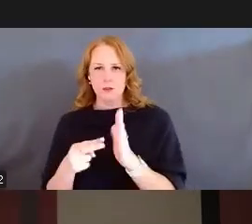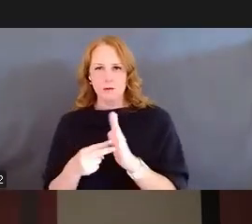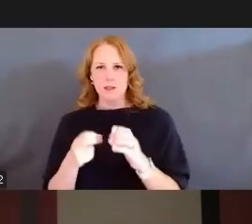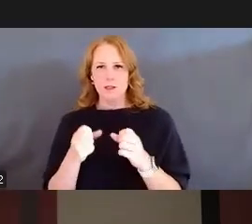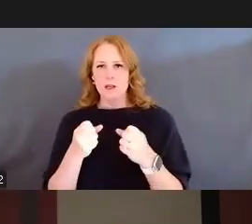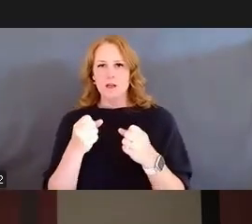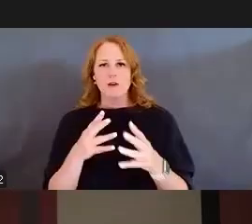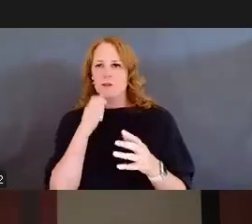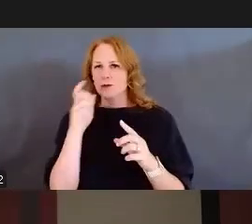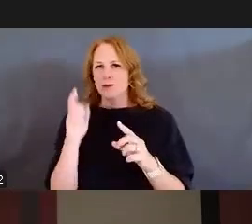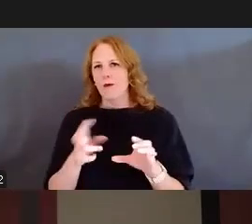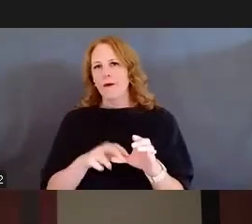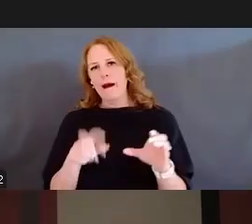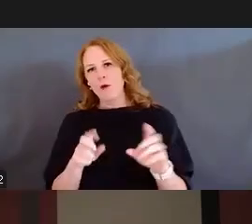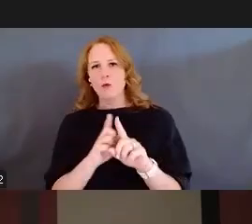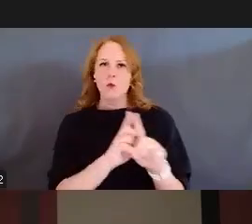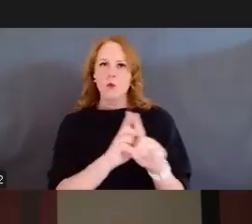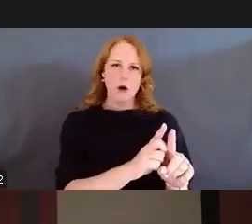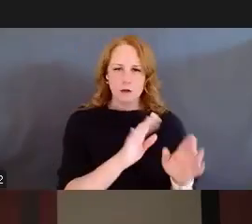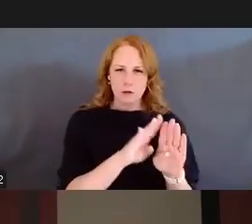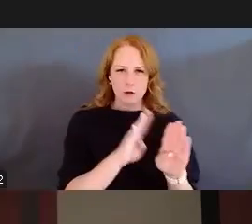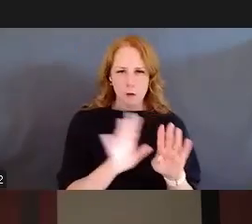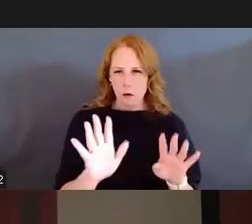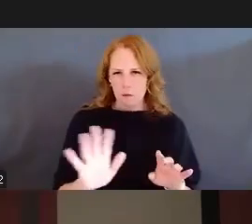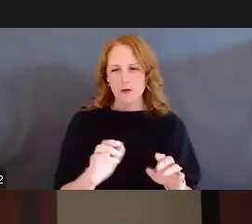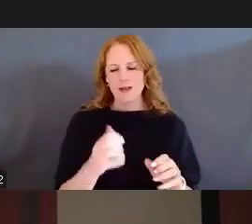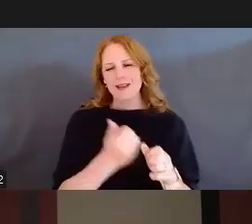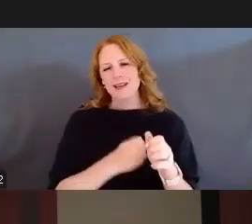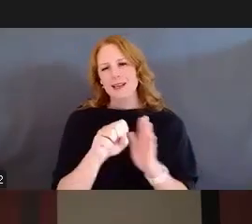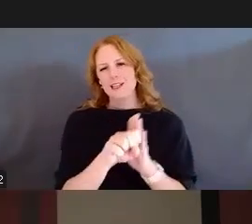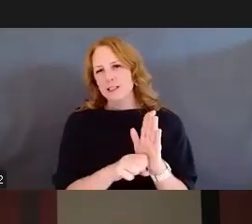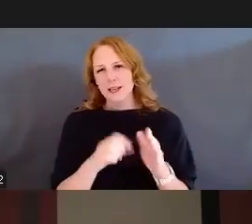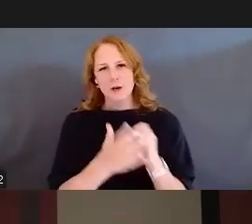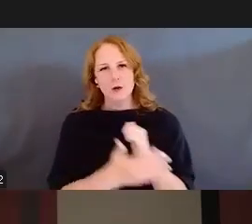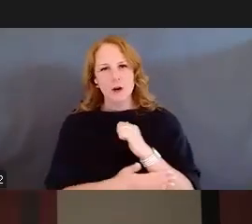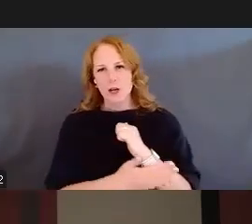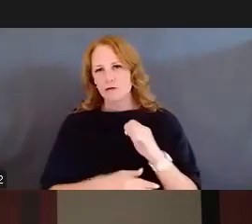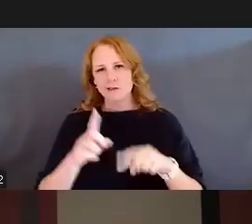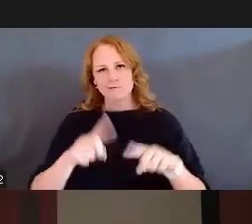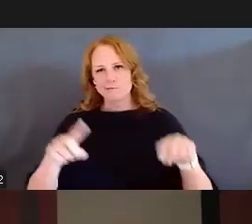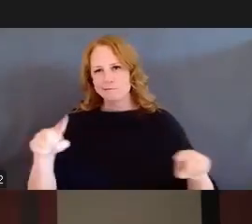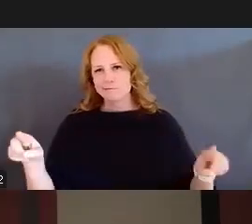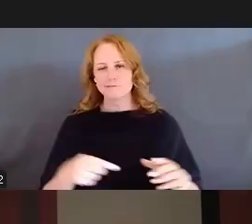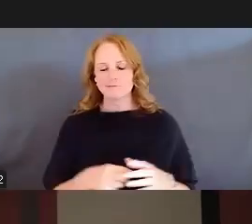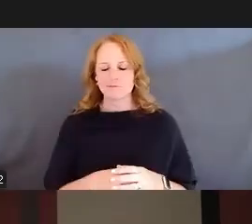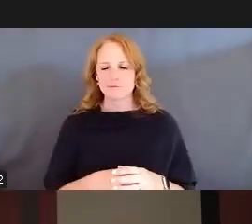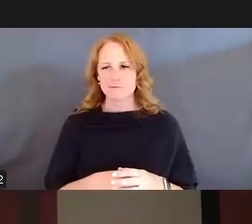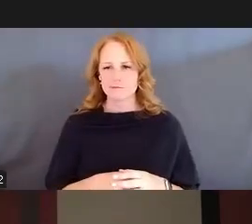to the door and in every state and country there it's something completely different.